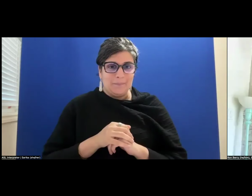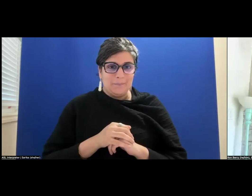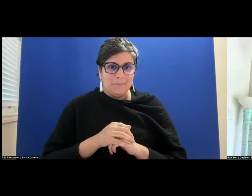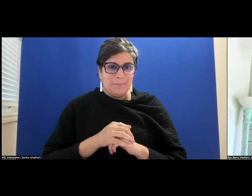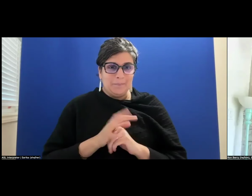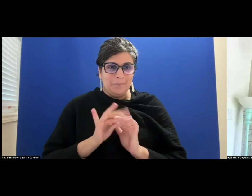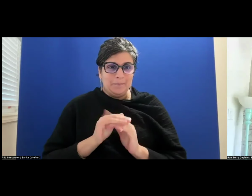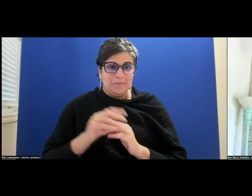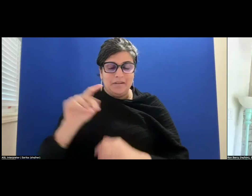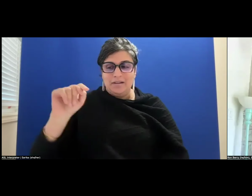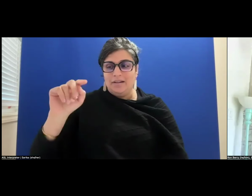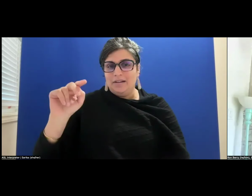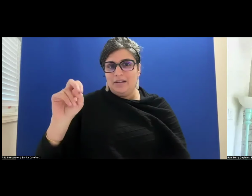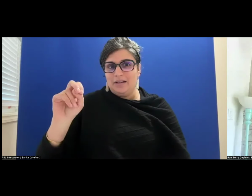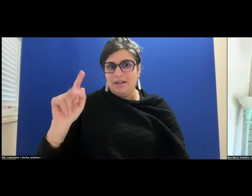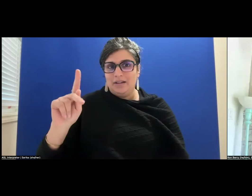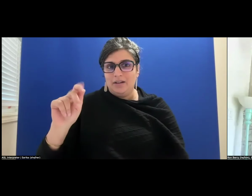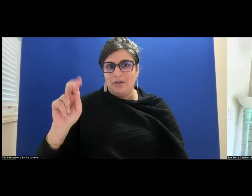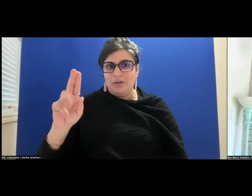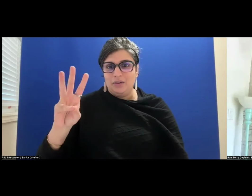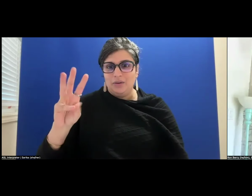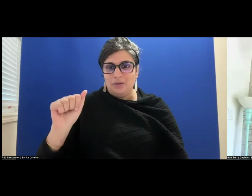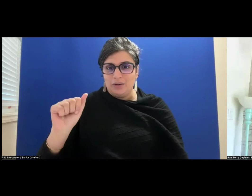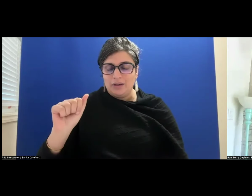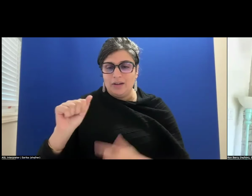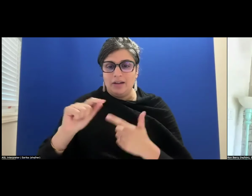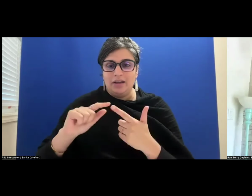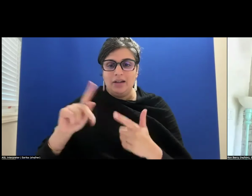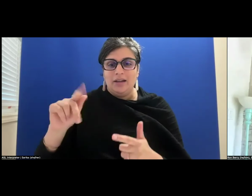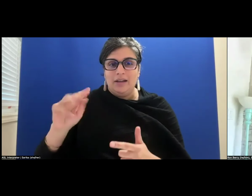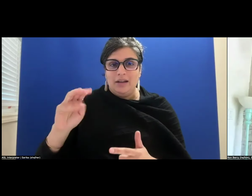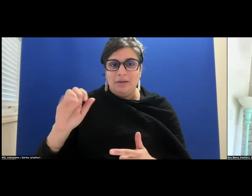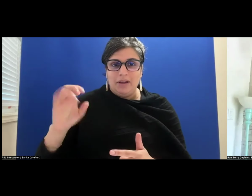Tonka and Comanche and Lipan Apache, also known as Austin, Texas.